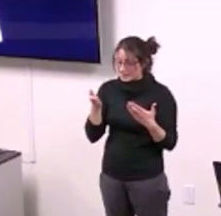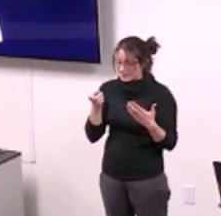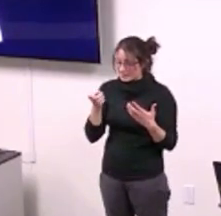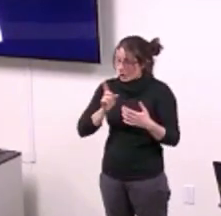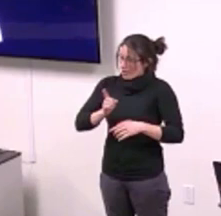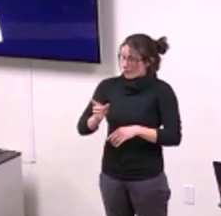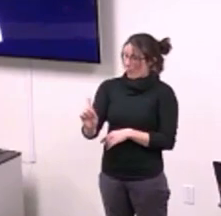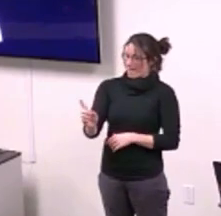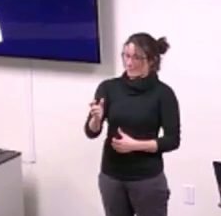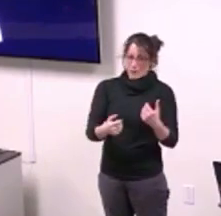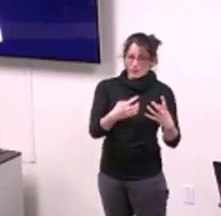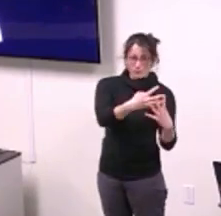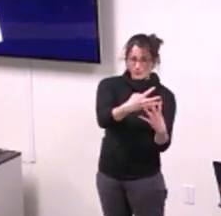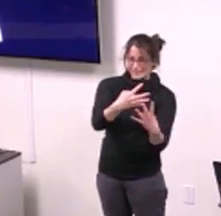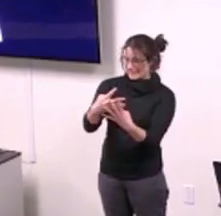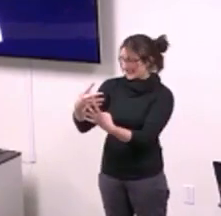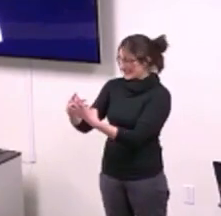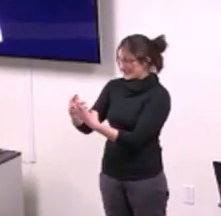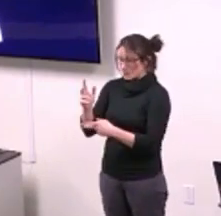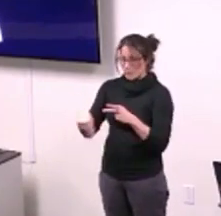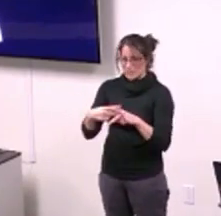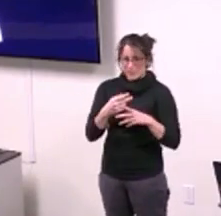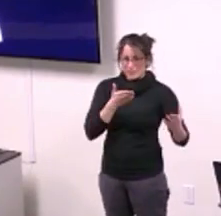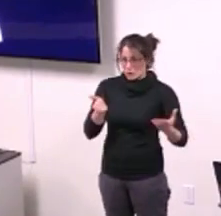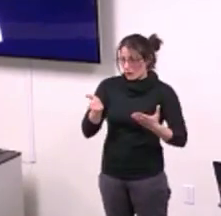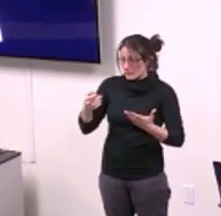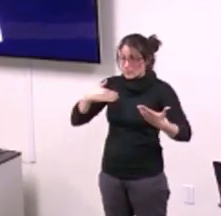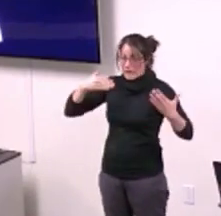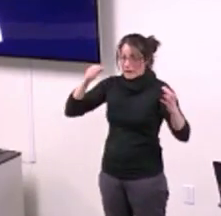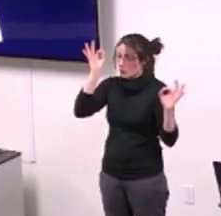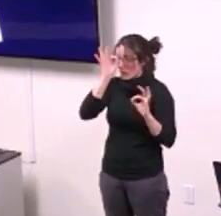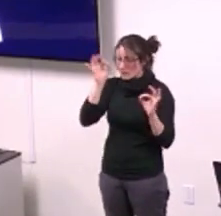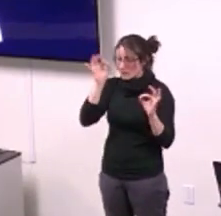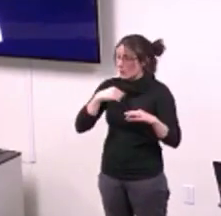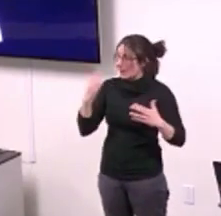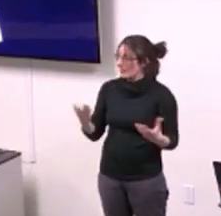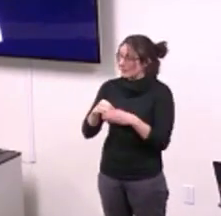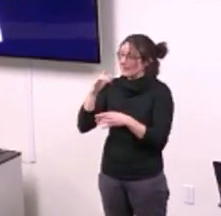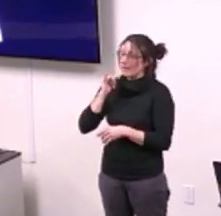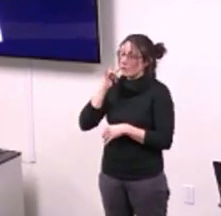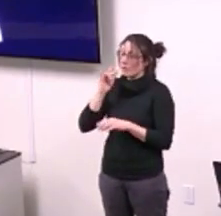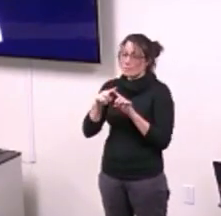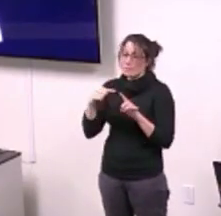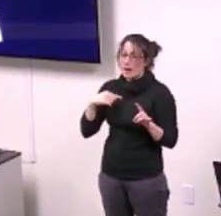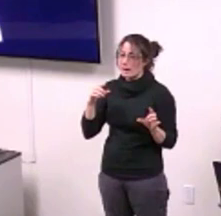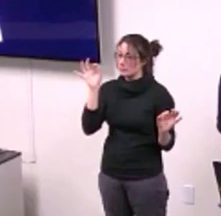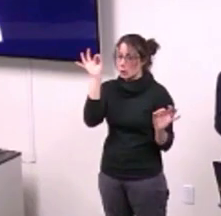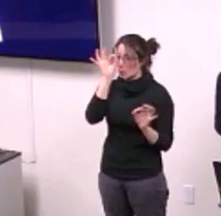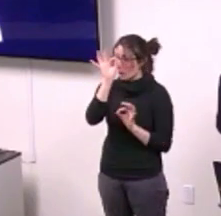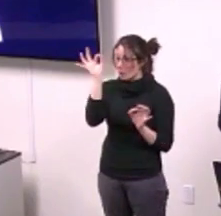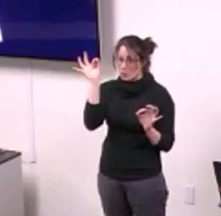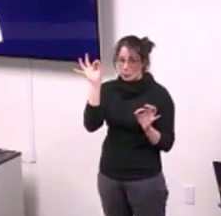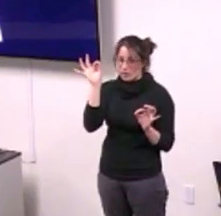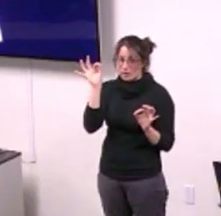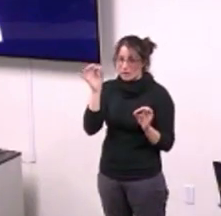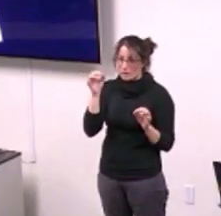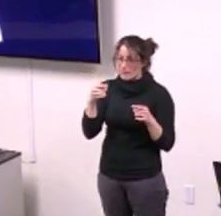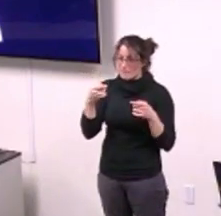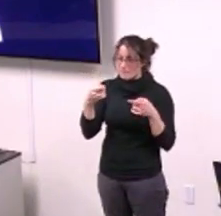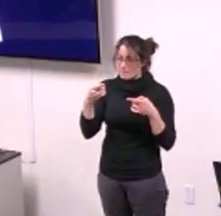So I'm here in California, right? But I don't know like what is there in San Quentin?